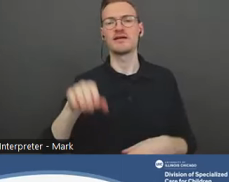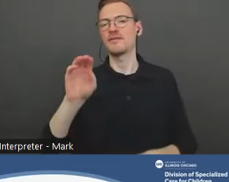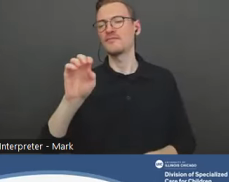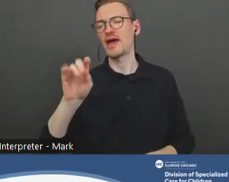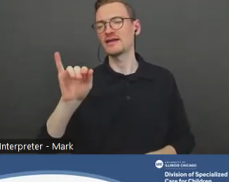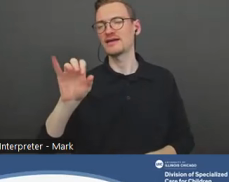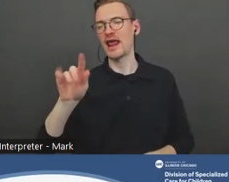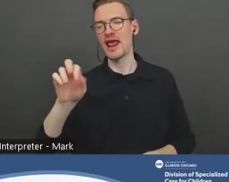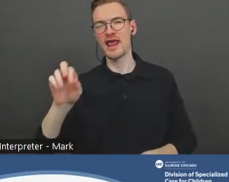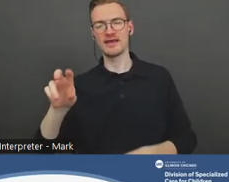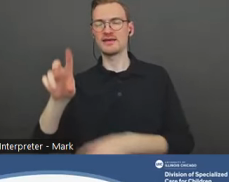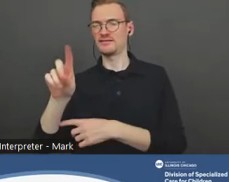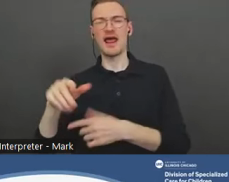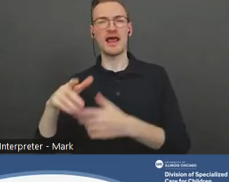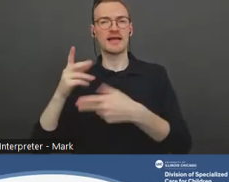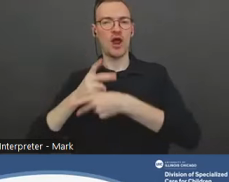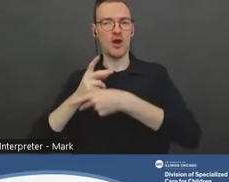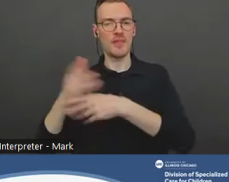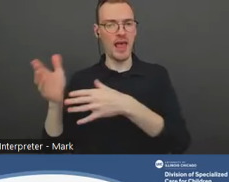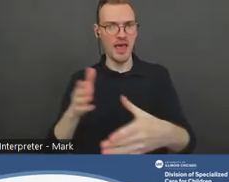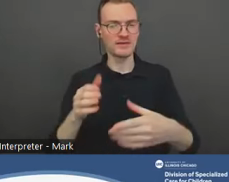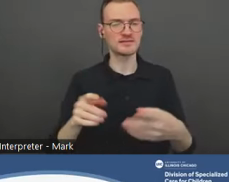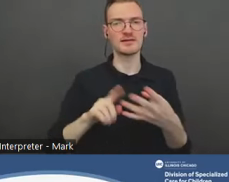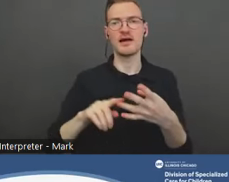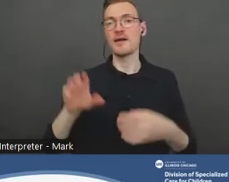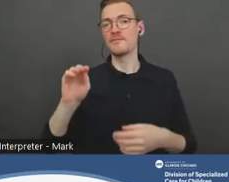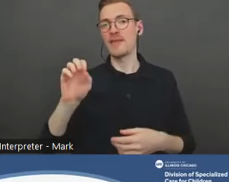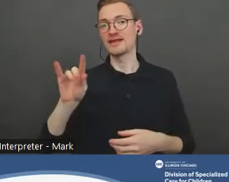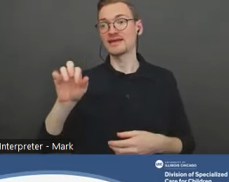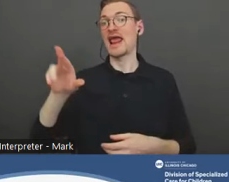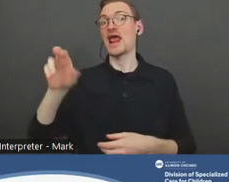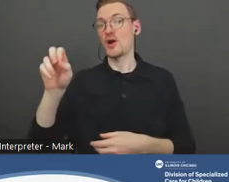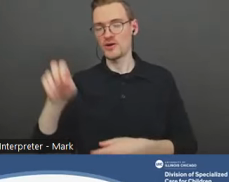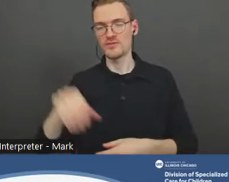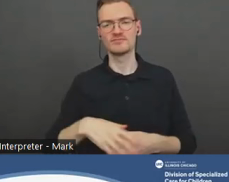and Medicare. You can also have private insurance and we're going to spend a lot more time tonight